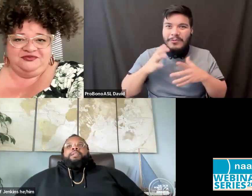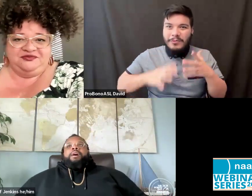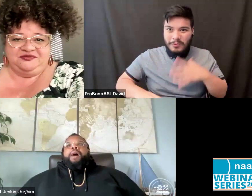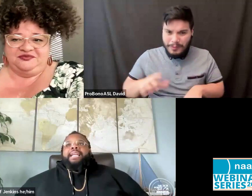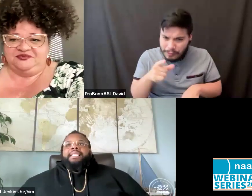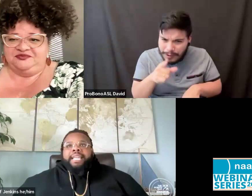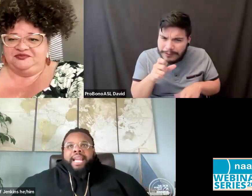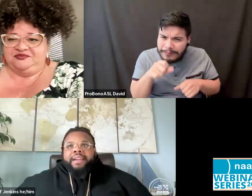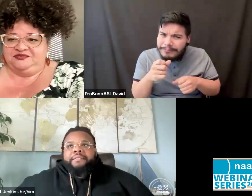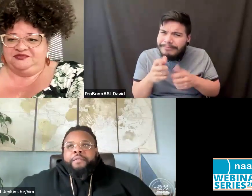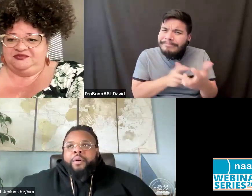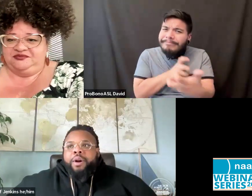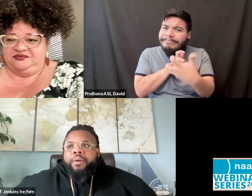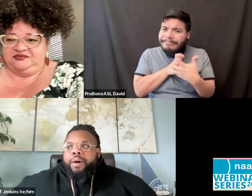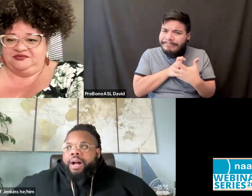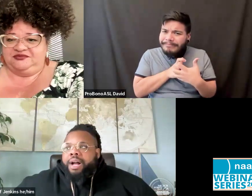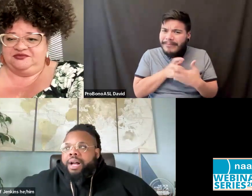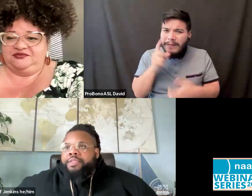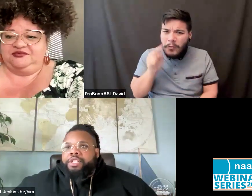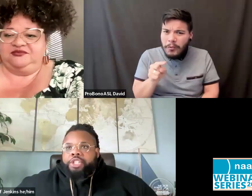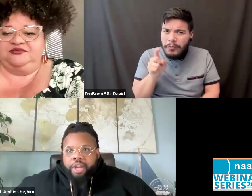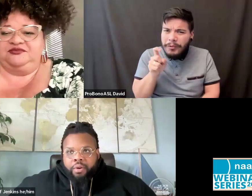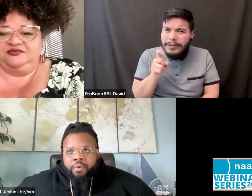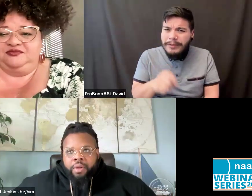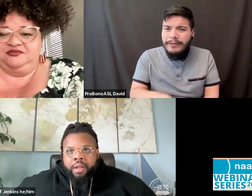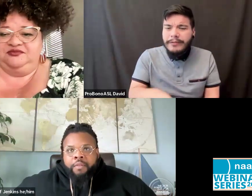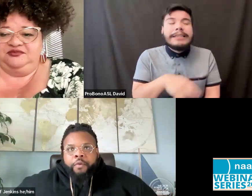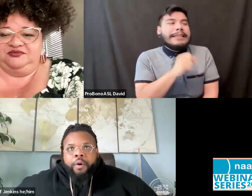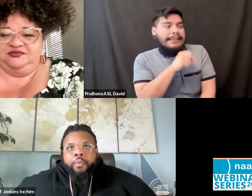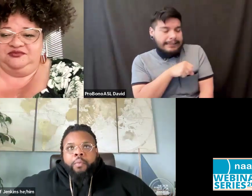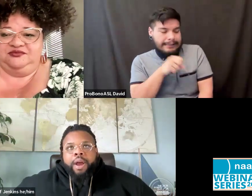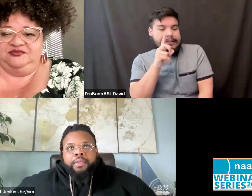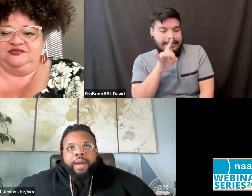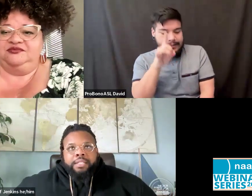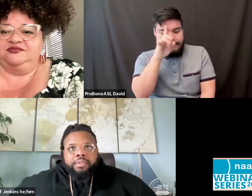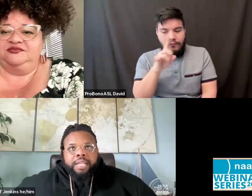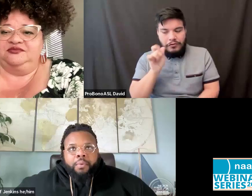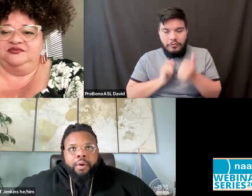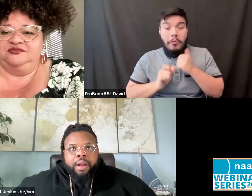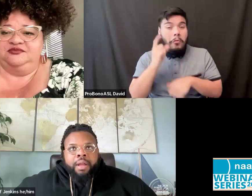So I did it for the show for one of the wetsuits I wore.